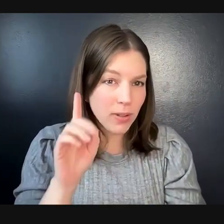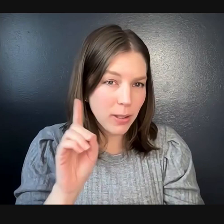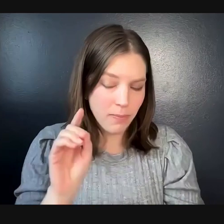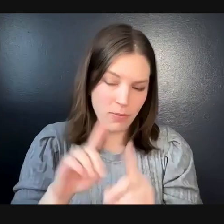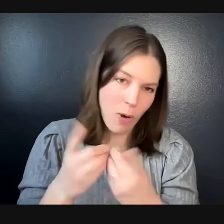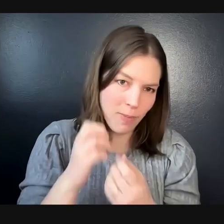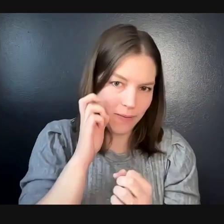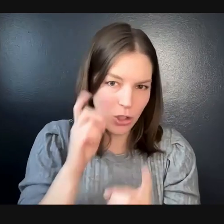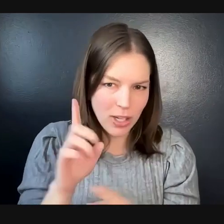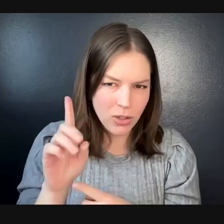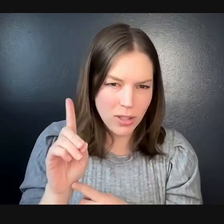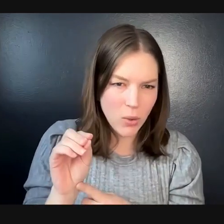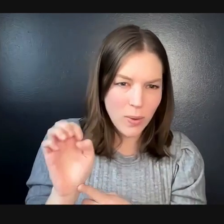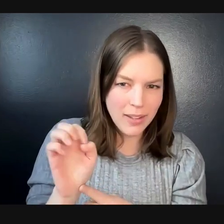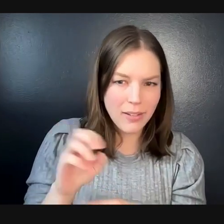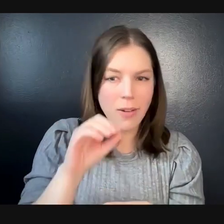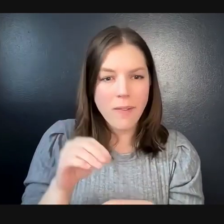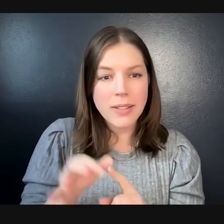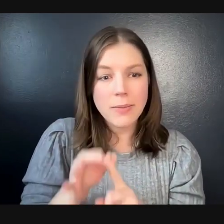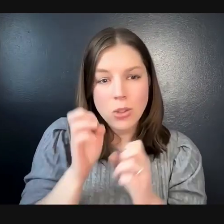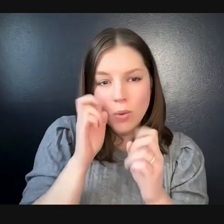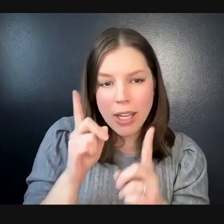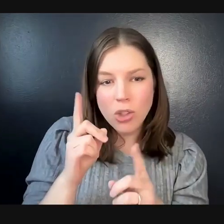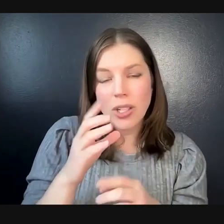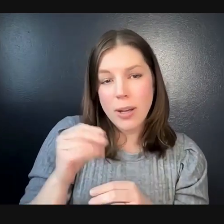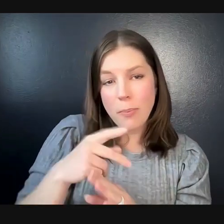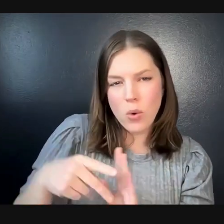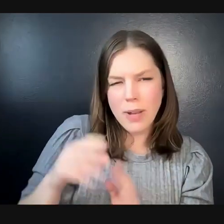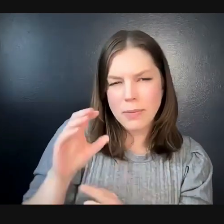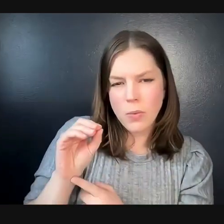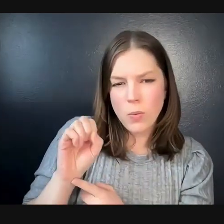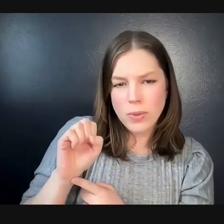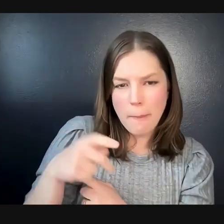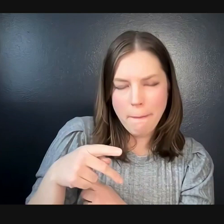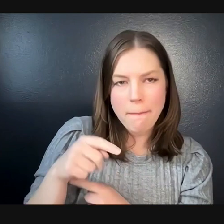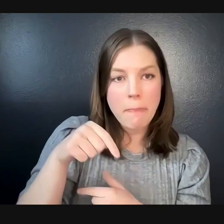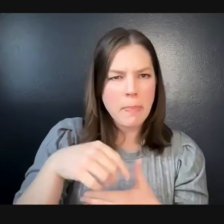of Education and the Office of Special education programs.